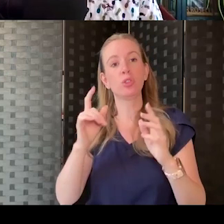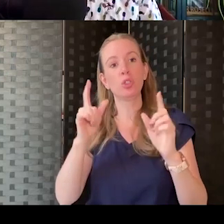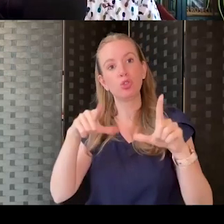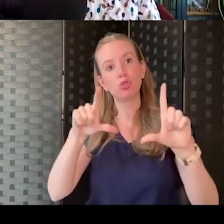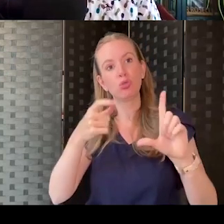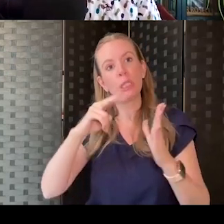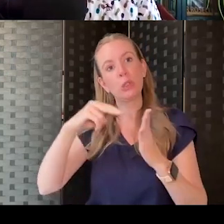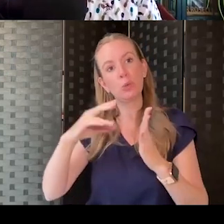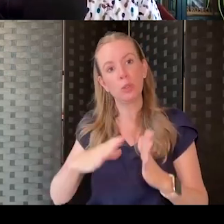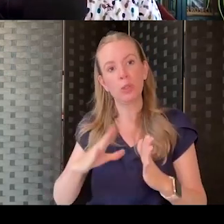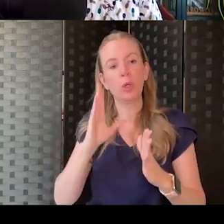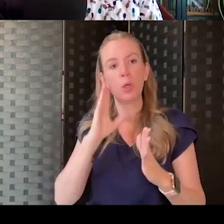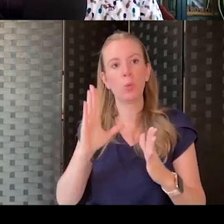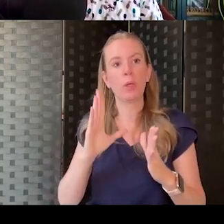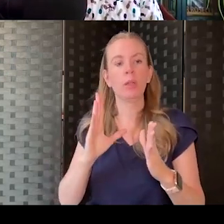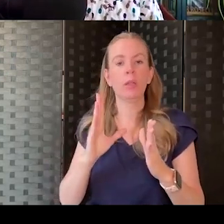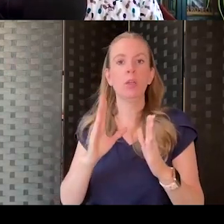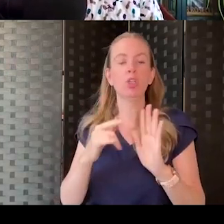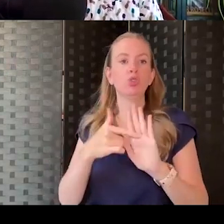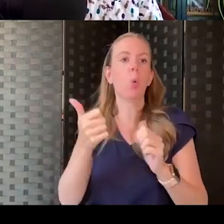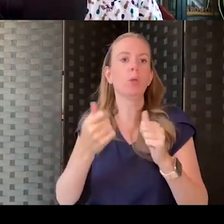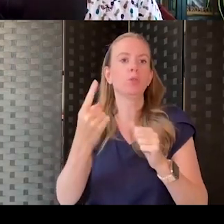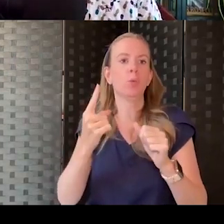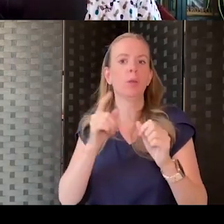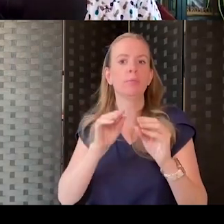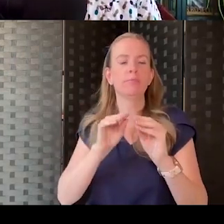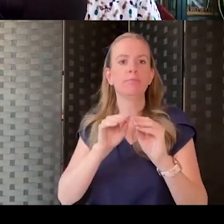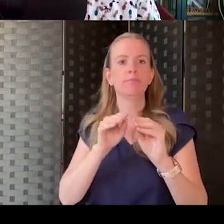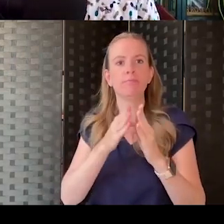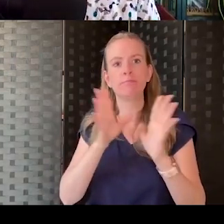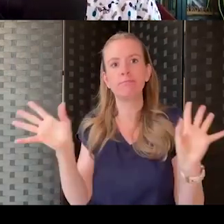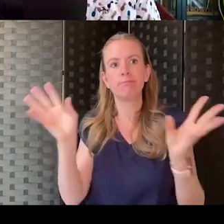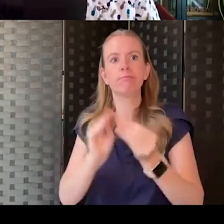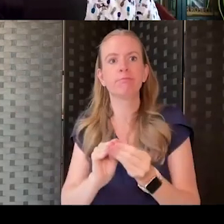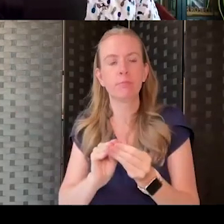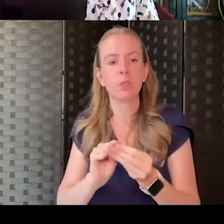cell spans, which means you need to test the proverbial poop out of any cell spans Baird in